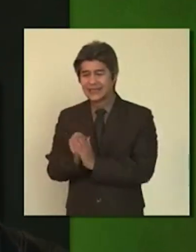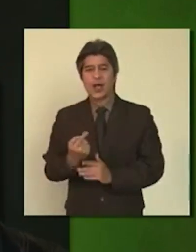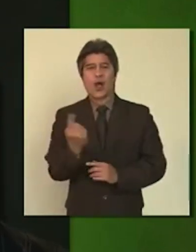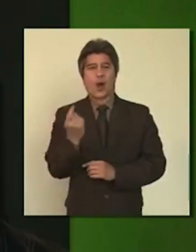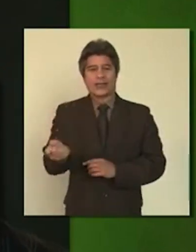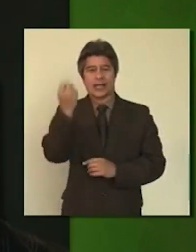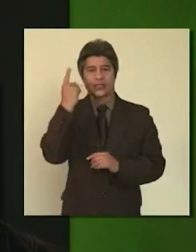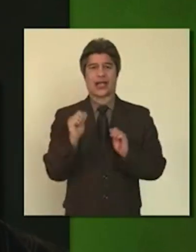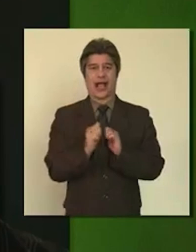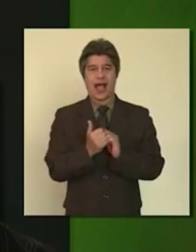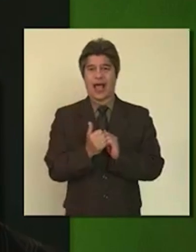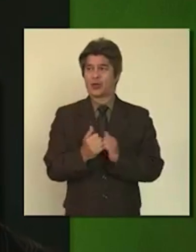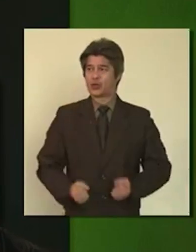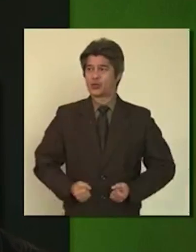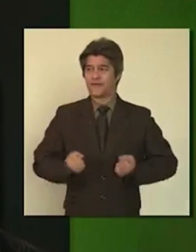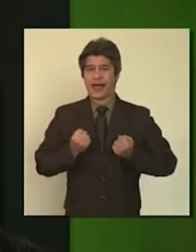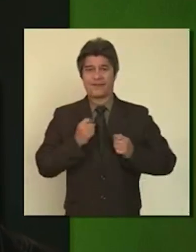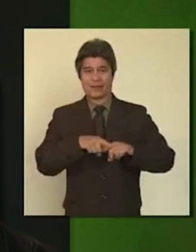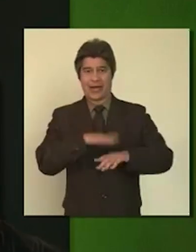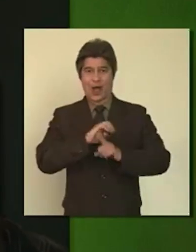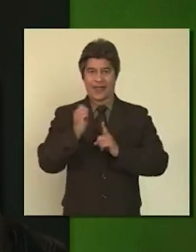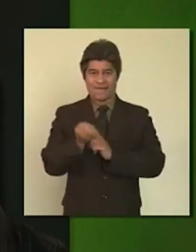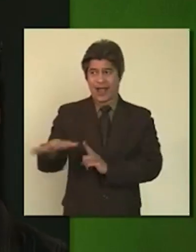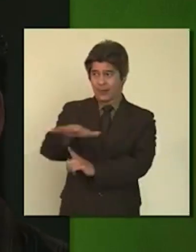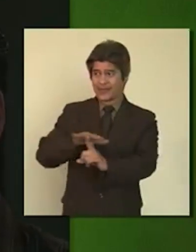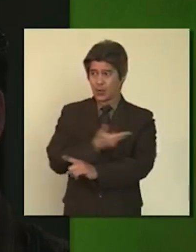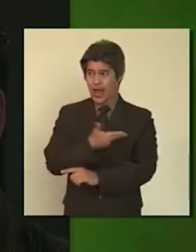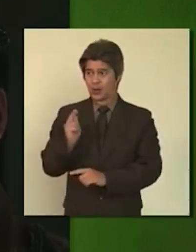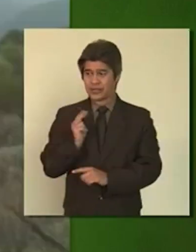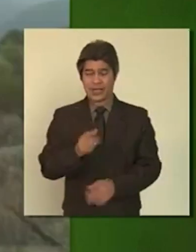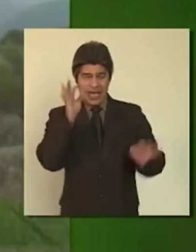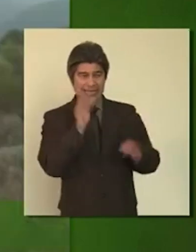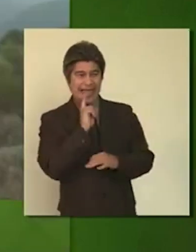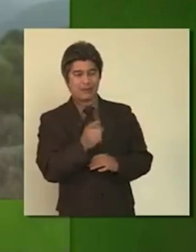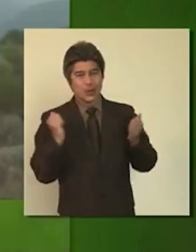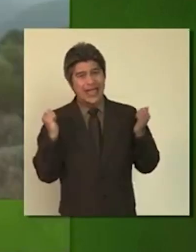We've always understood how we're going to survive based upon the environment that's around us. It is absolutely